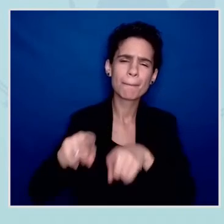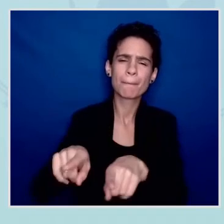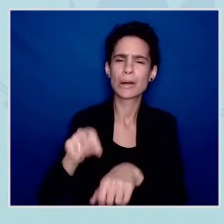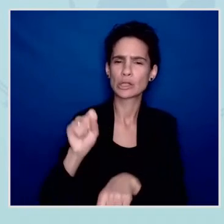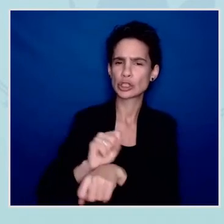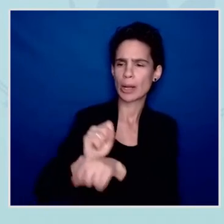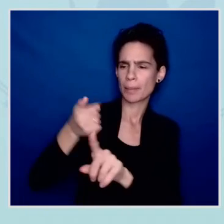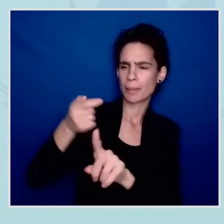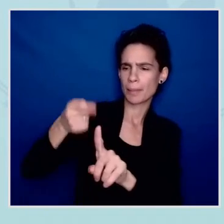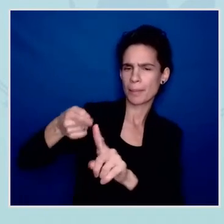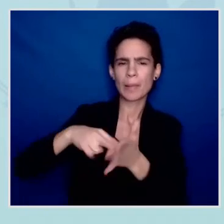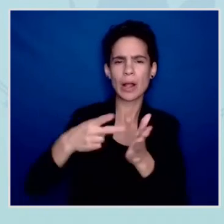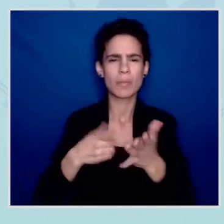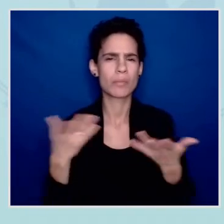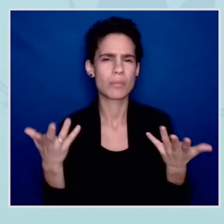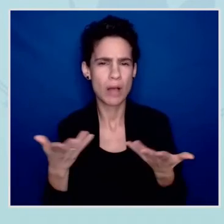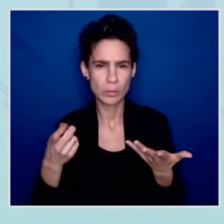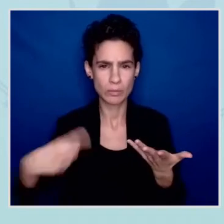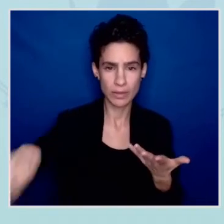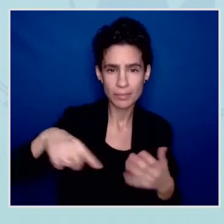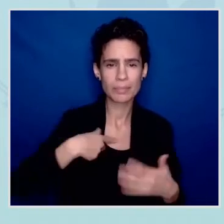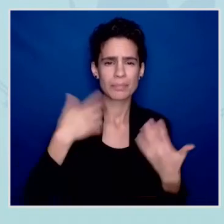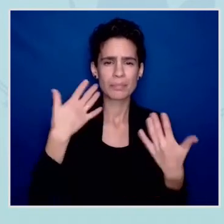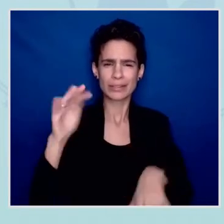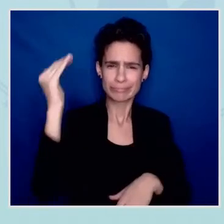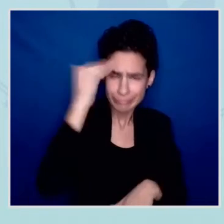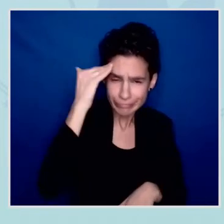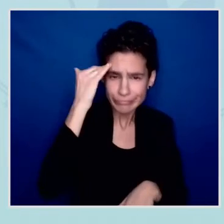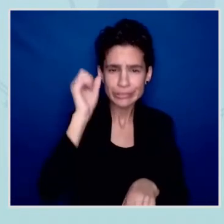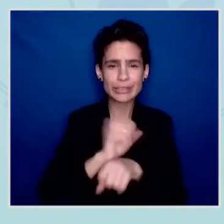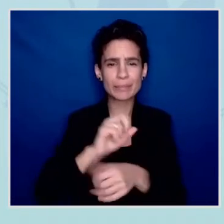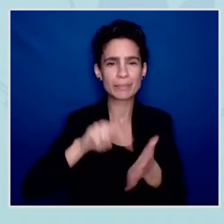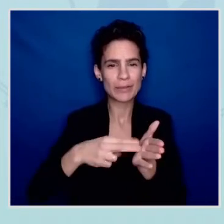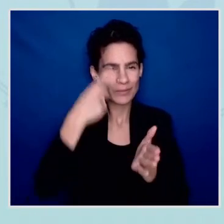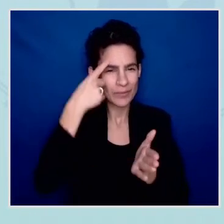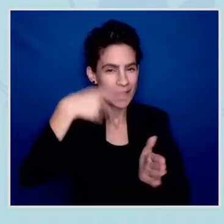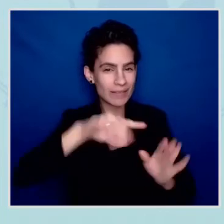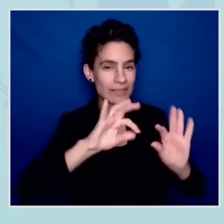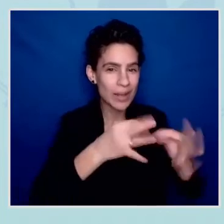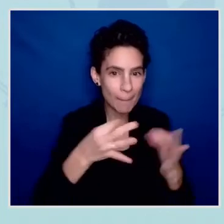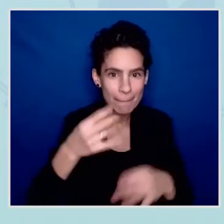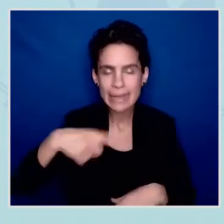HARD-WORKING PEOPLE. BECAUSE I